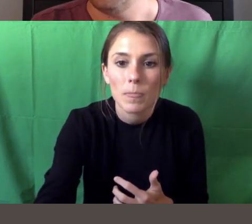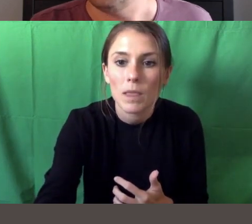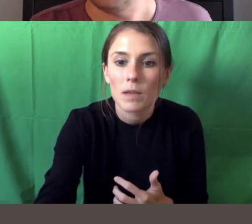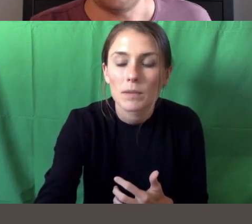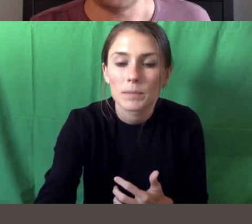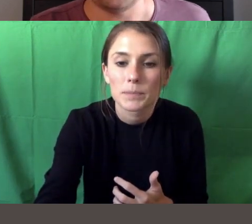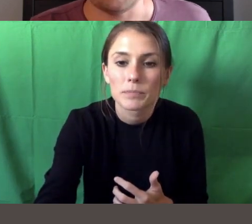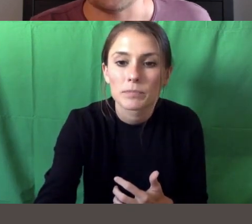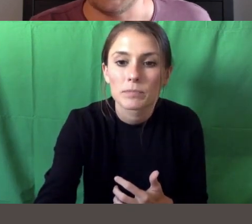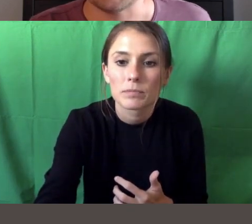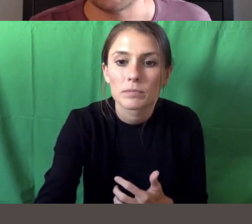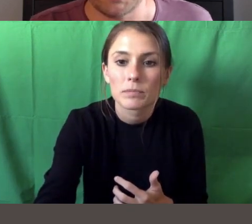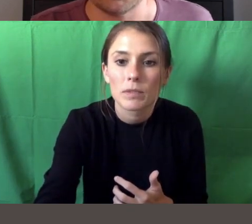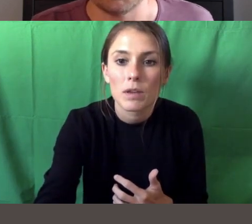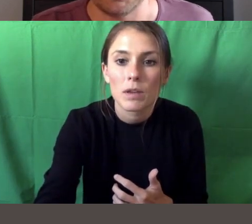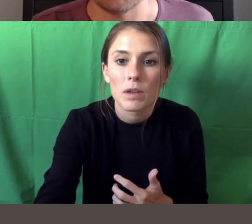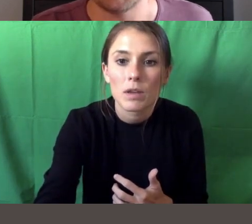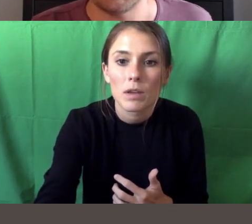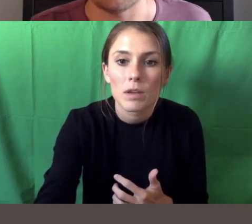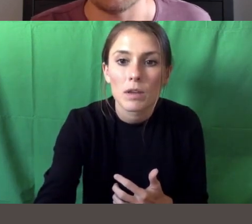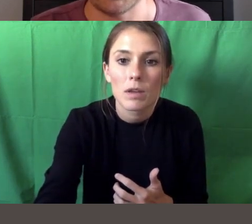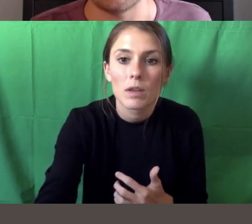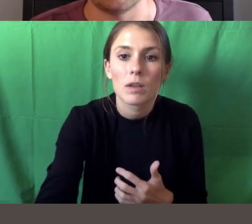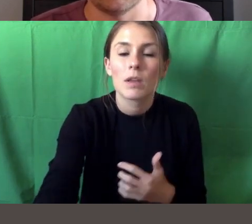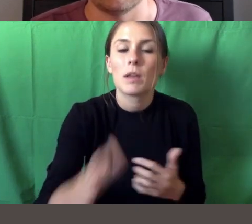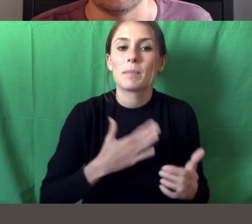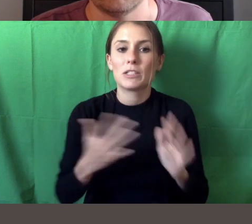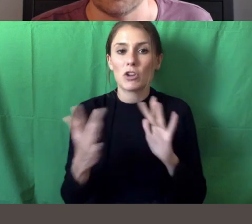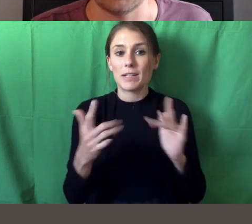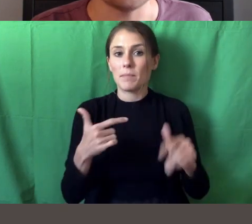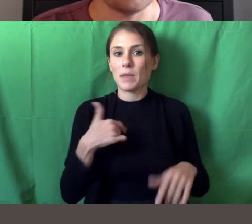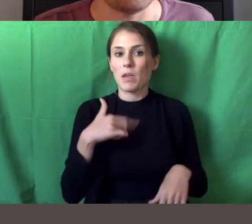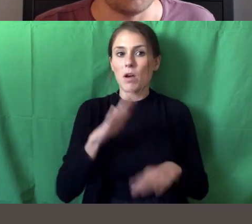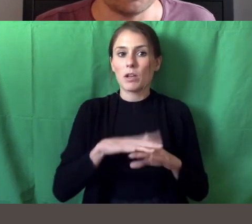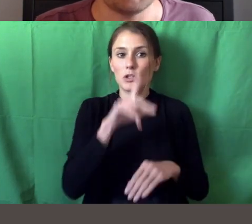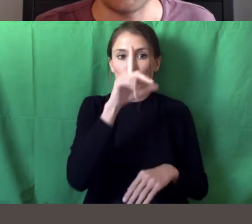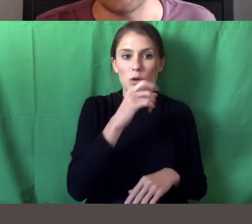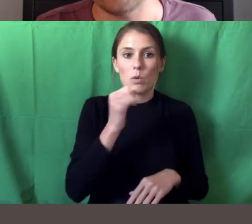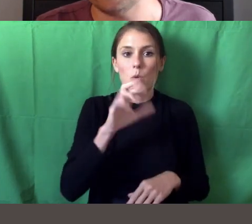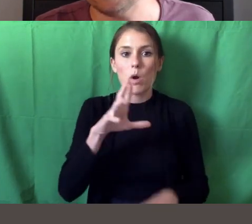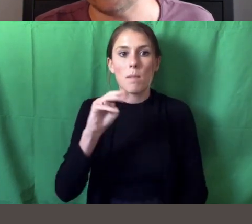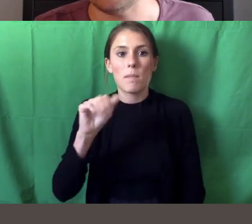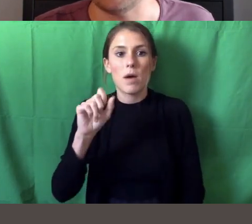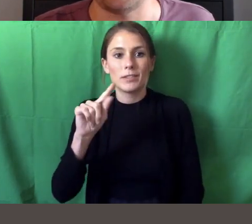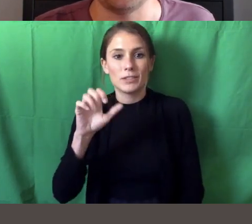our little machines. Please feel free to reach out to me on Twitter or Mastodon. I also